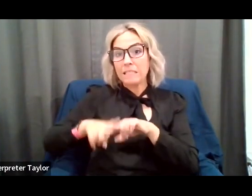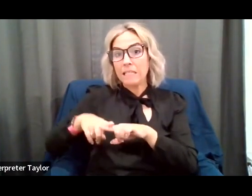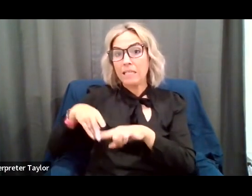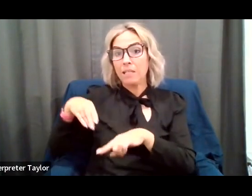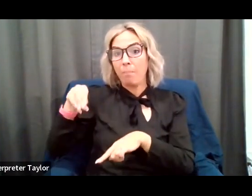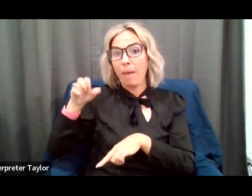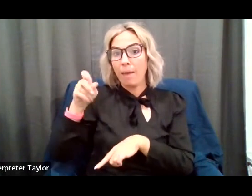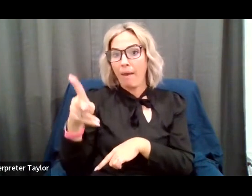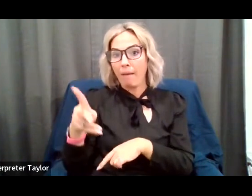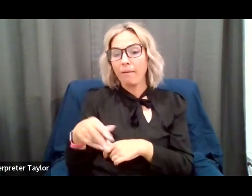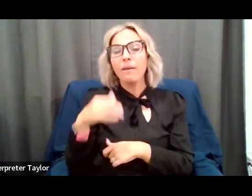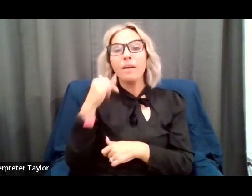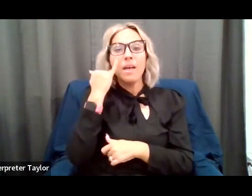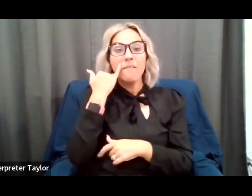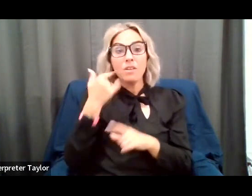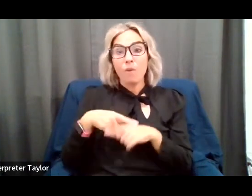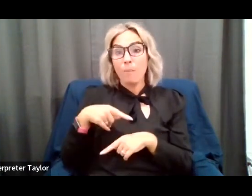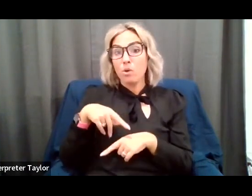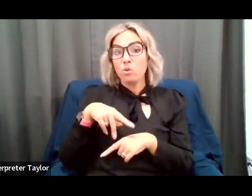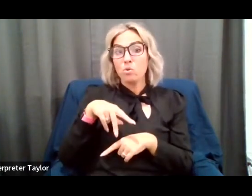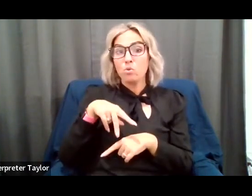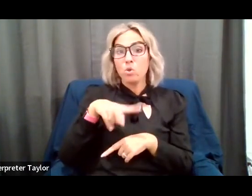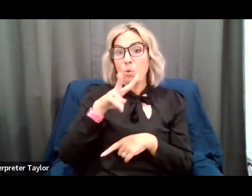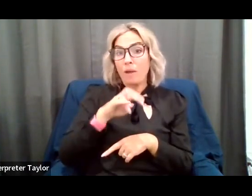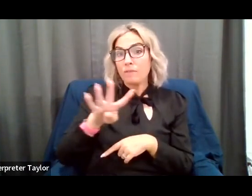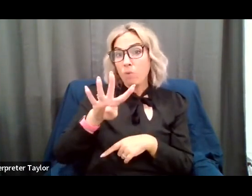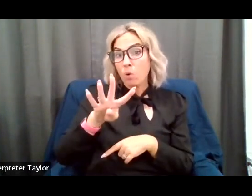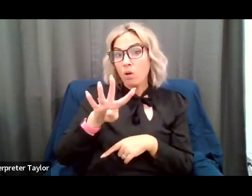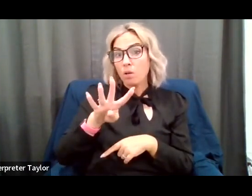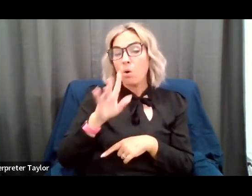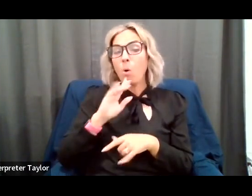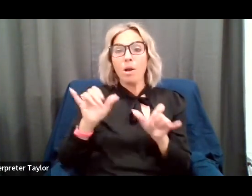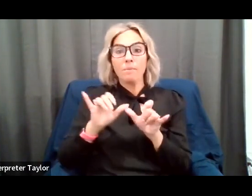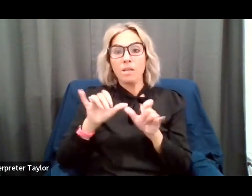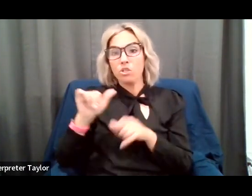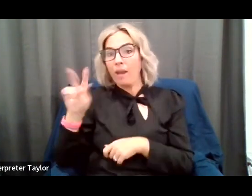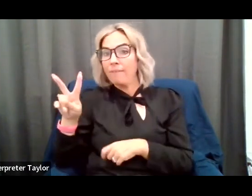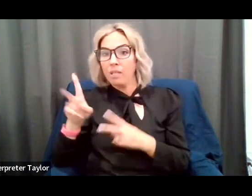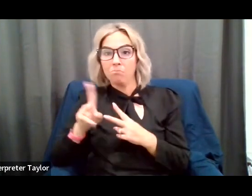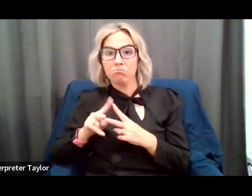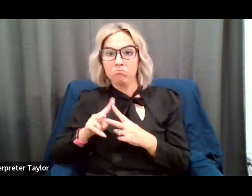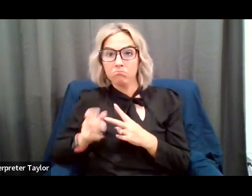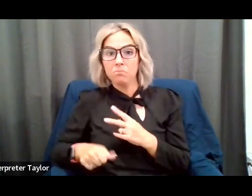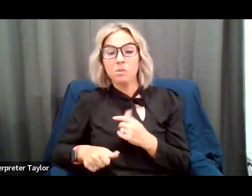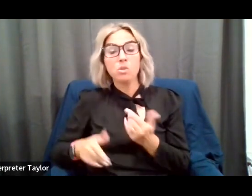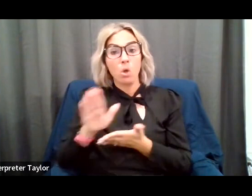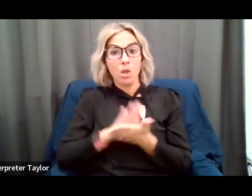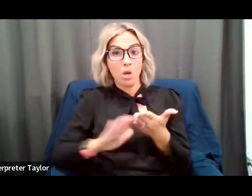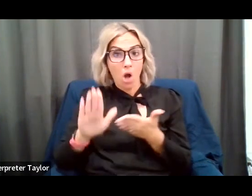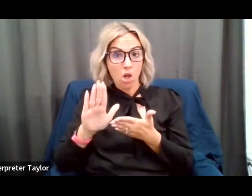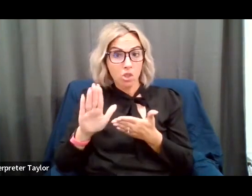whether it's from the 2004 Measure, or for Measure AV, what-what the college and with the community voted on in